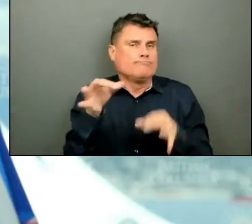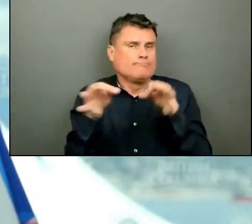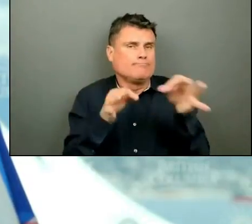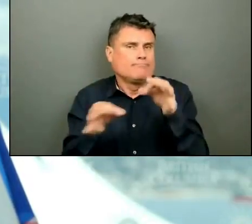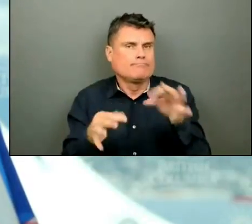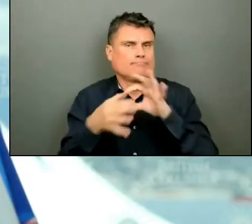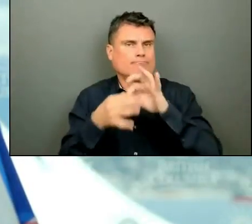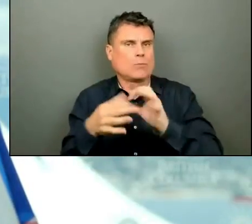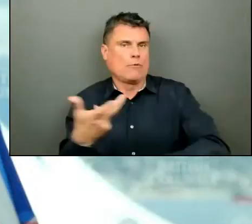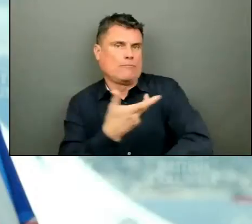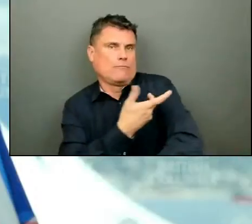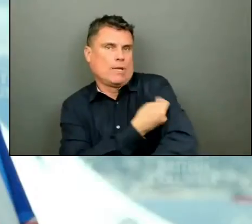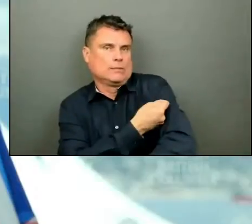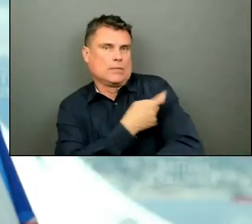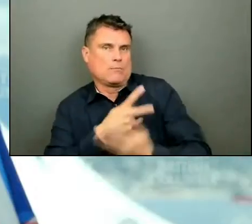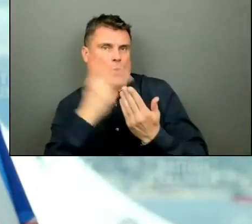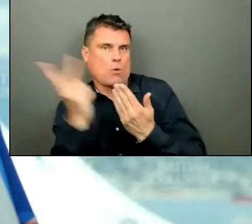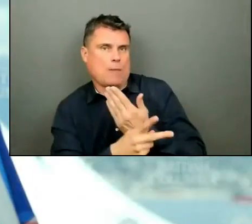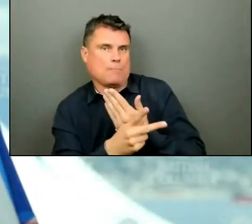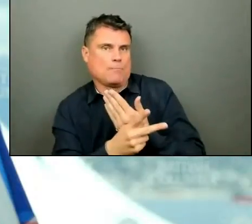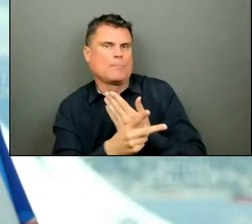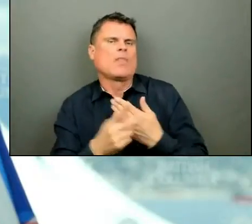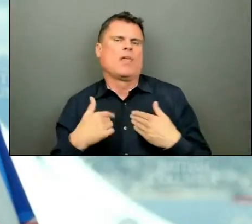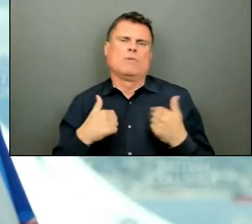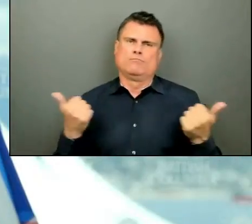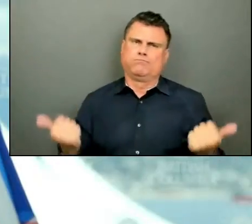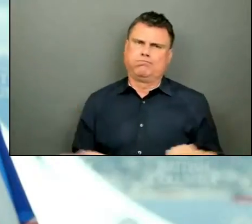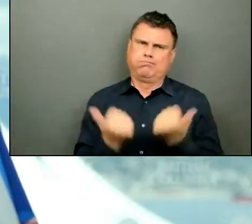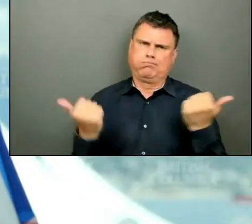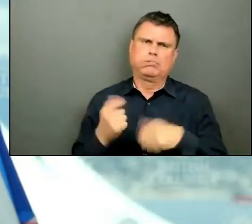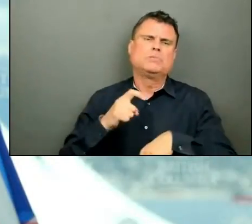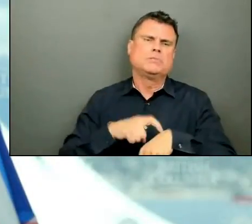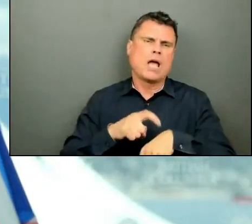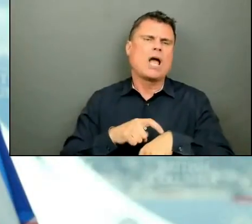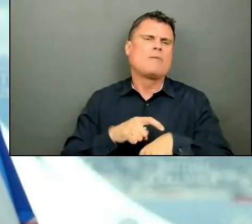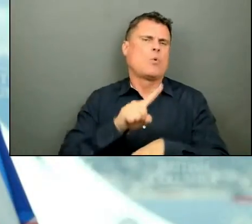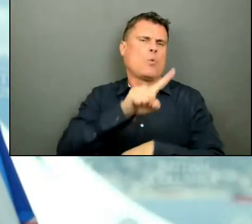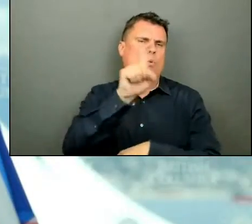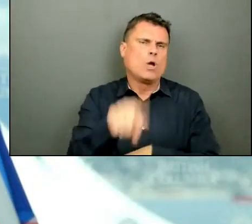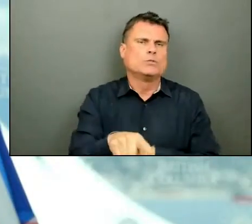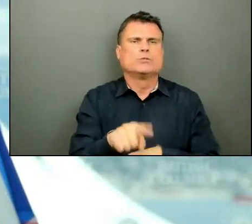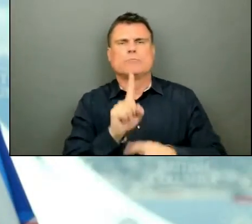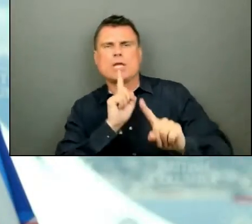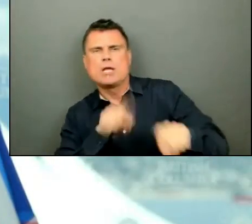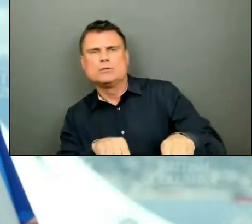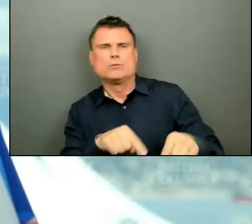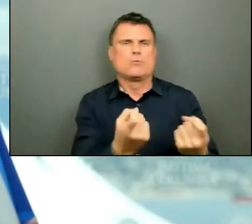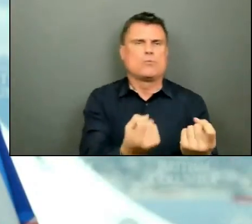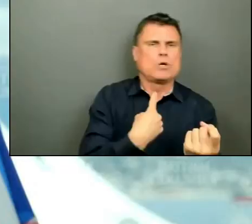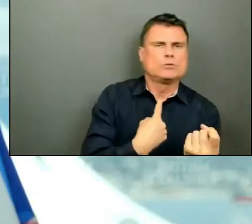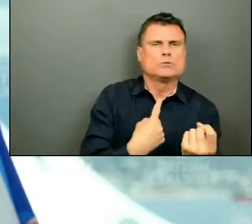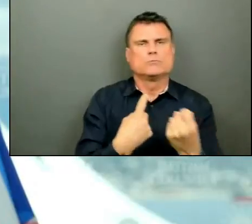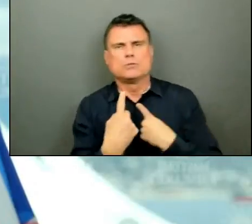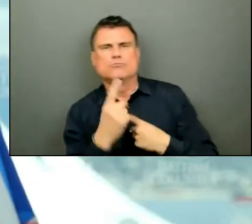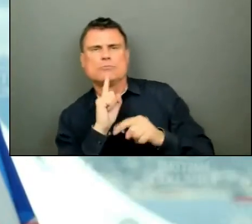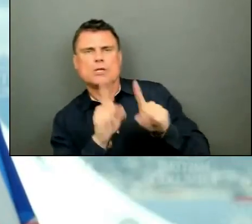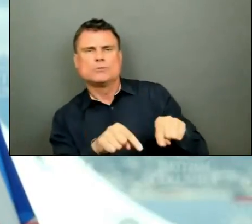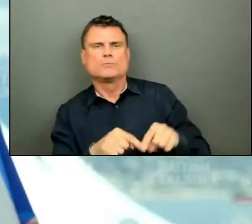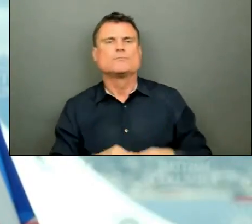leaving plenty of time for questions that we know you have to bring, and with that it is my honor to introduce